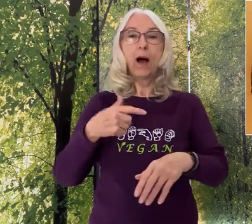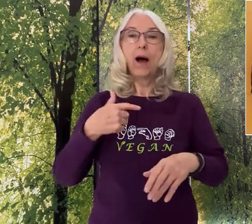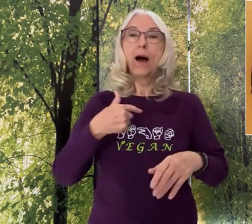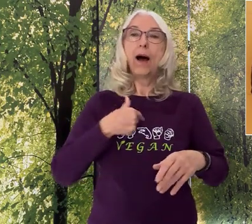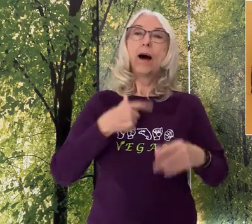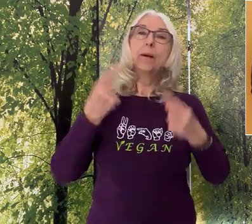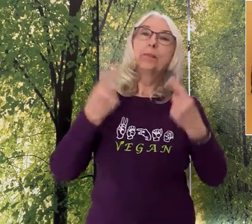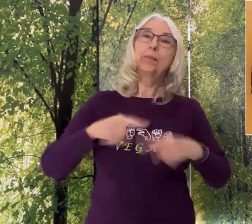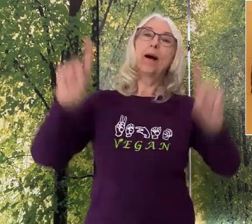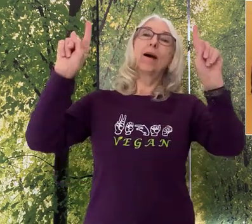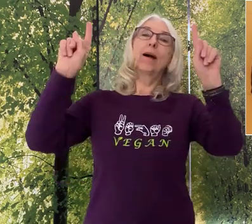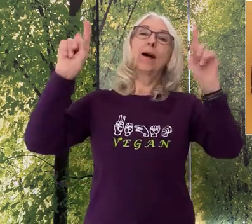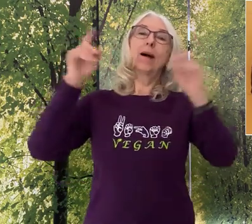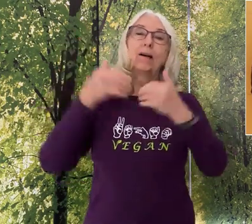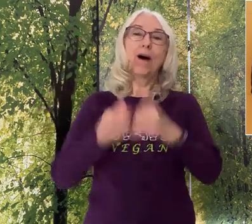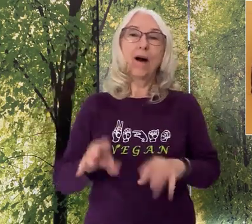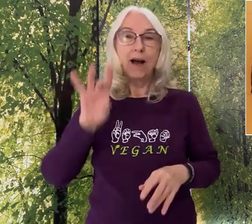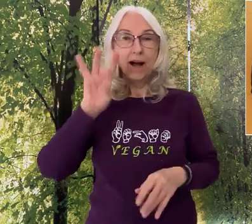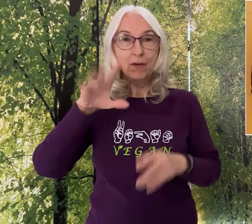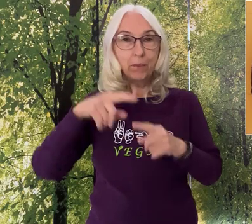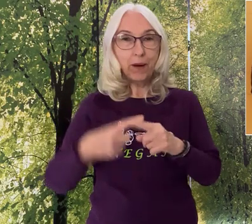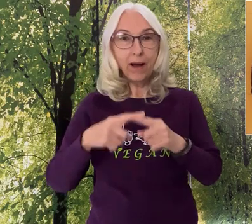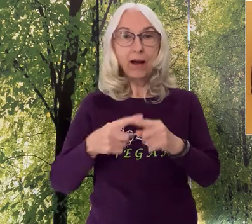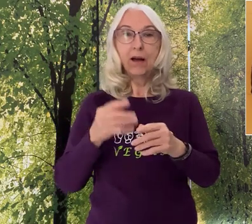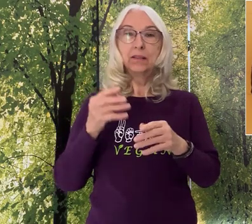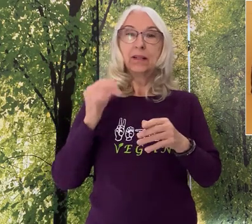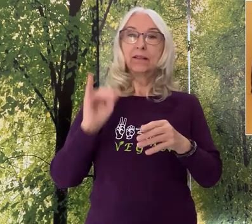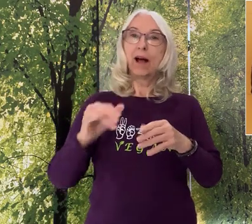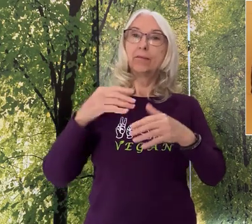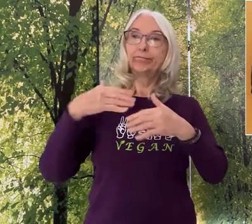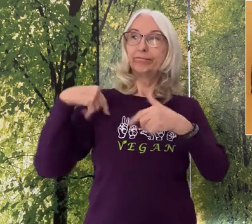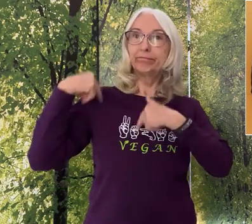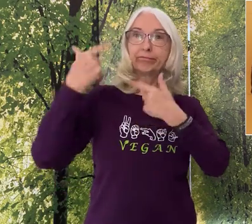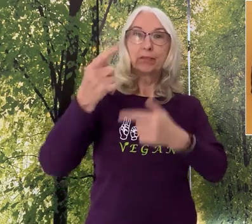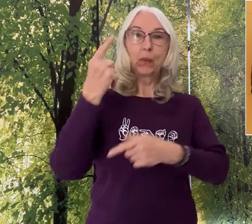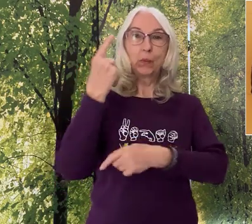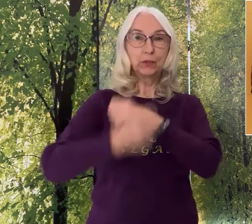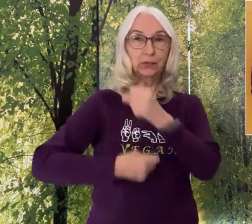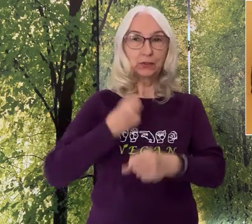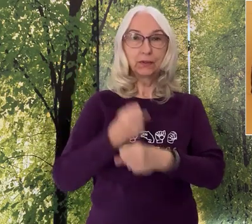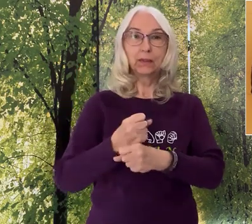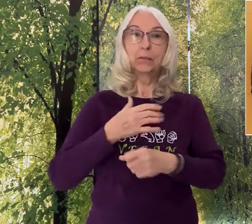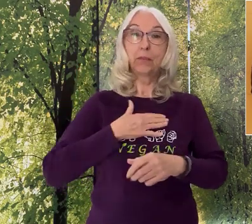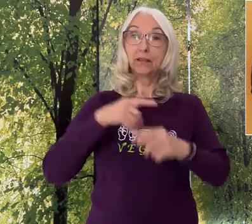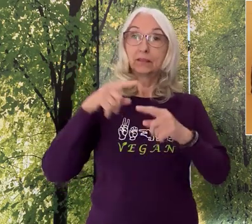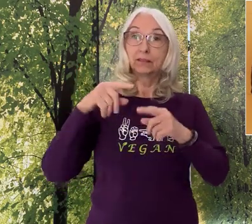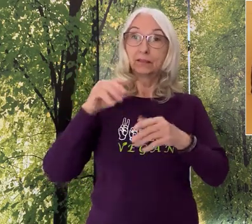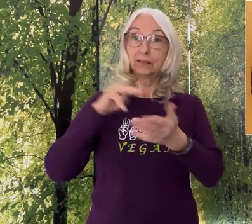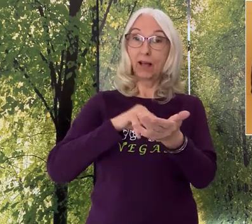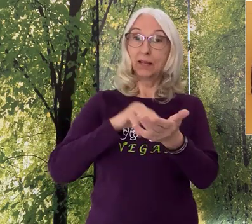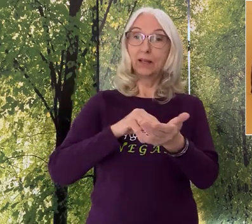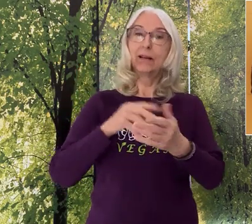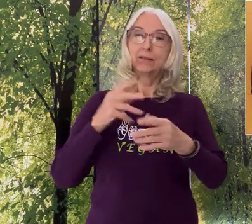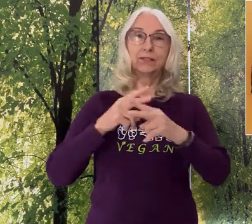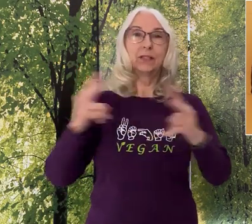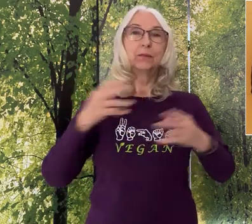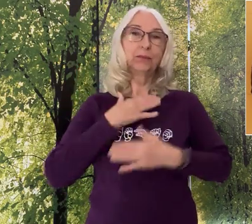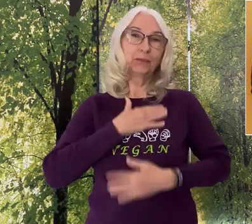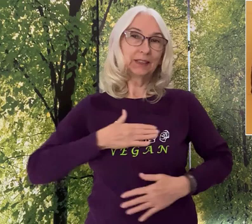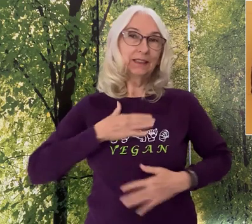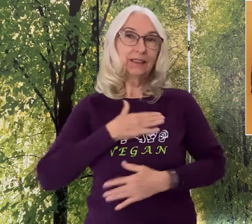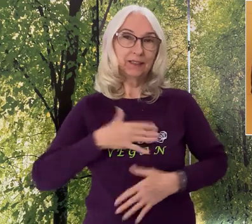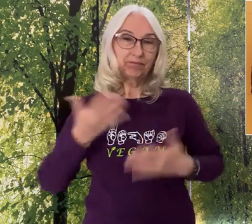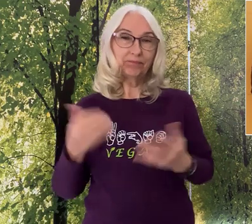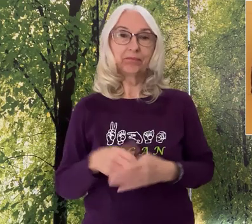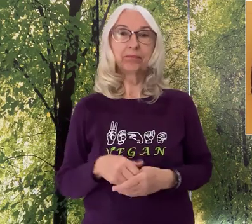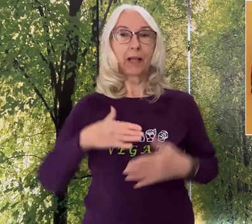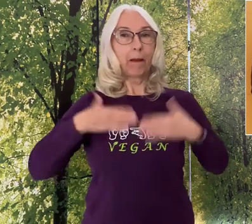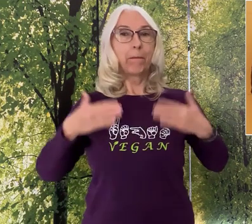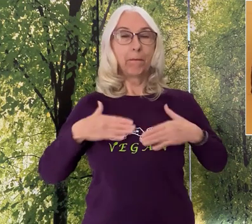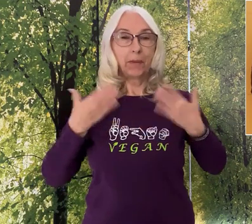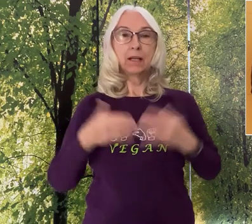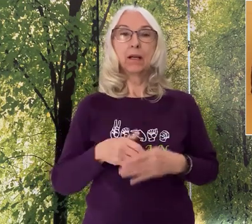I ultimately lost 85 lbs. over the course of about a year. My doctor was very pleased.